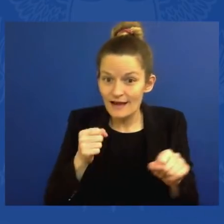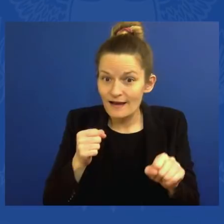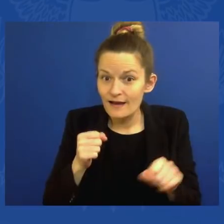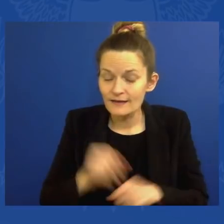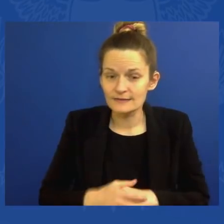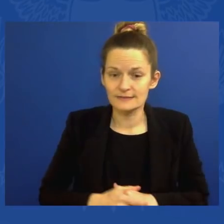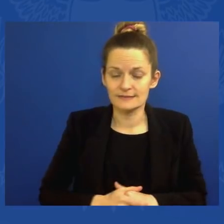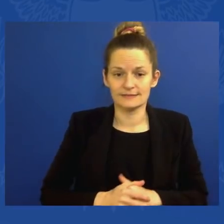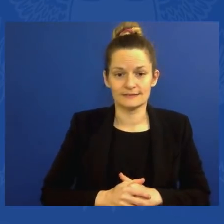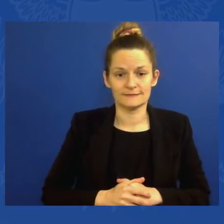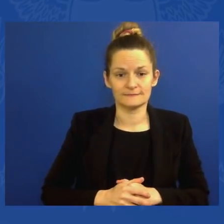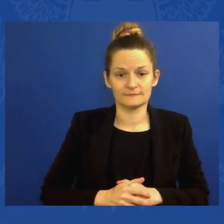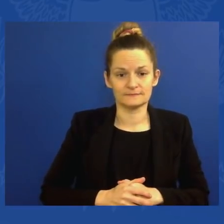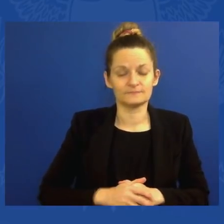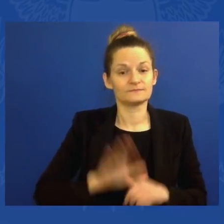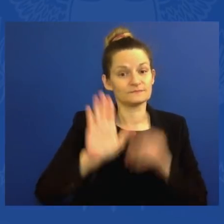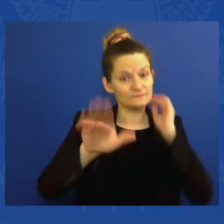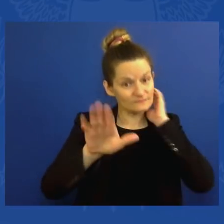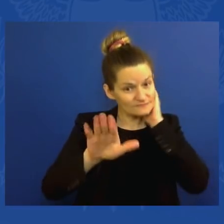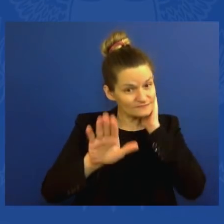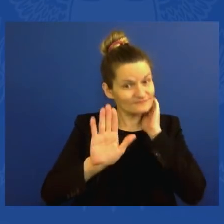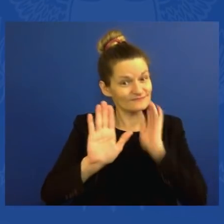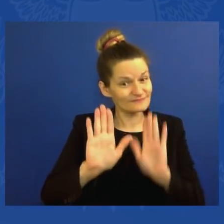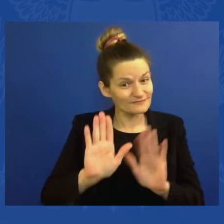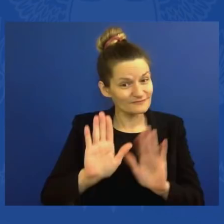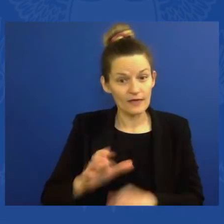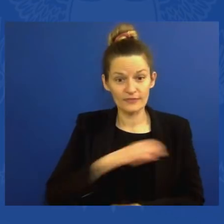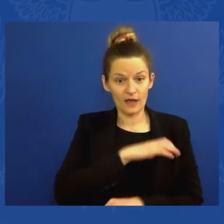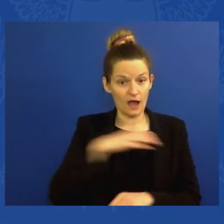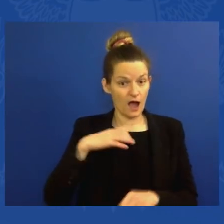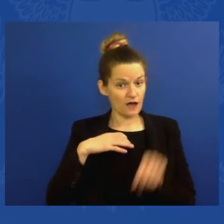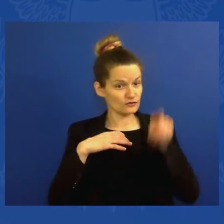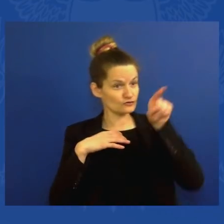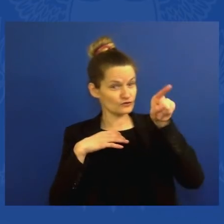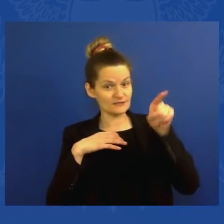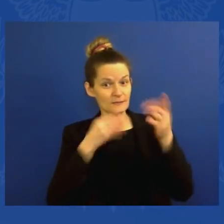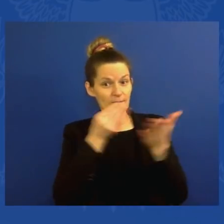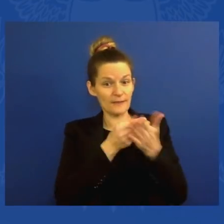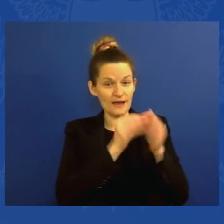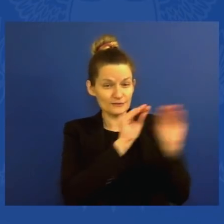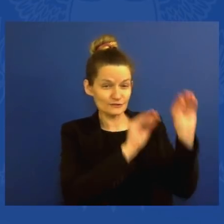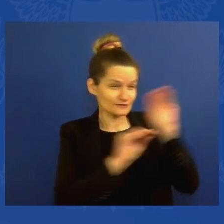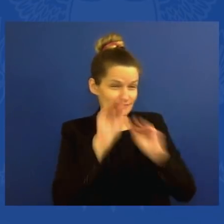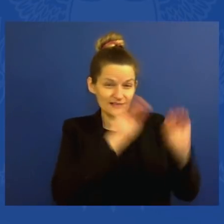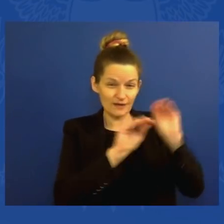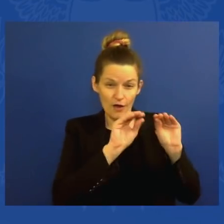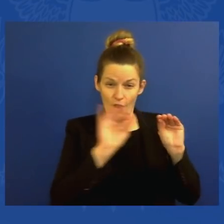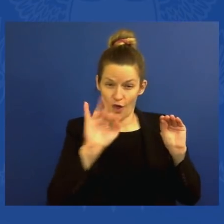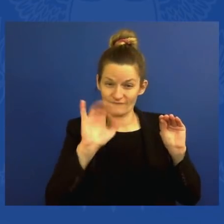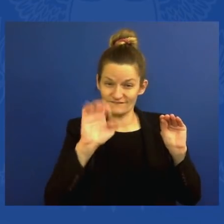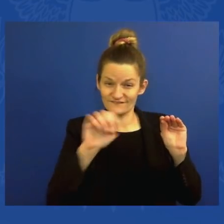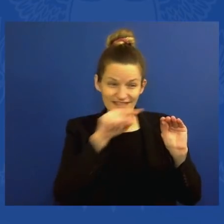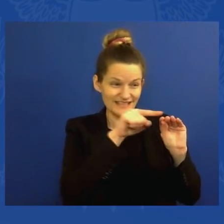didn't project our unemployment rate to hit 3.8 percent at any time over the entire decade.